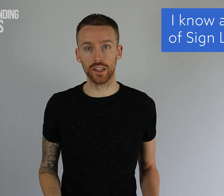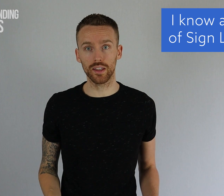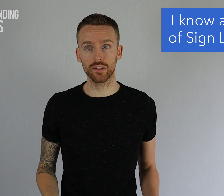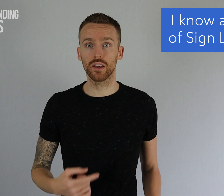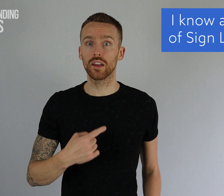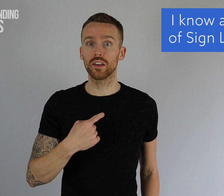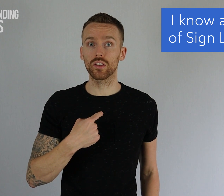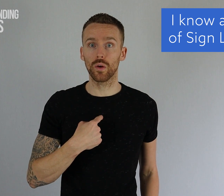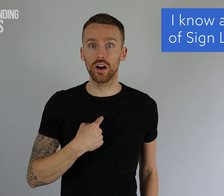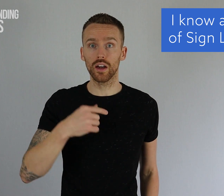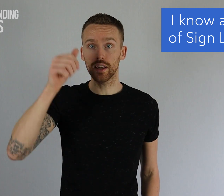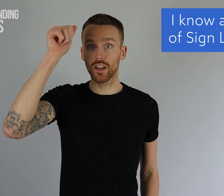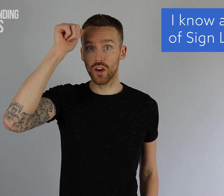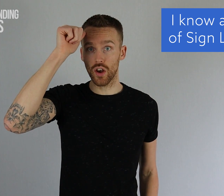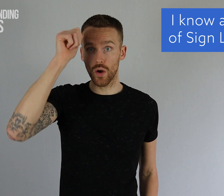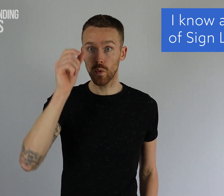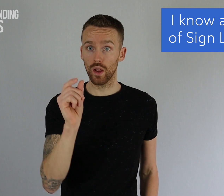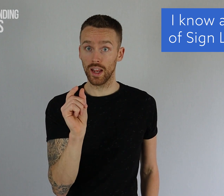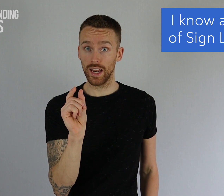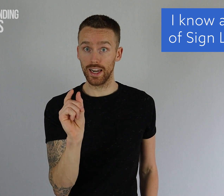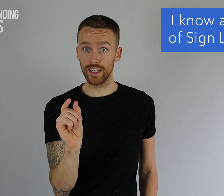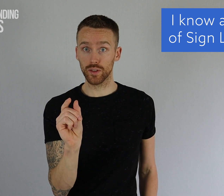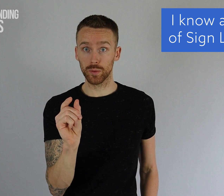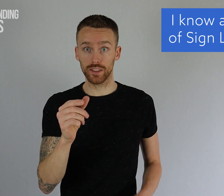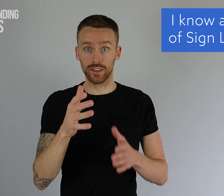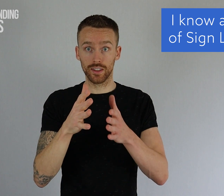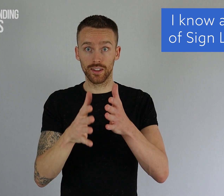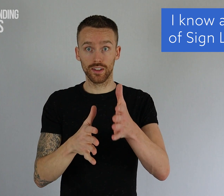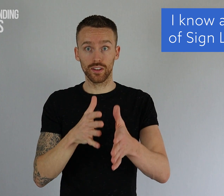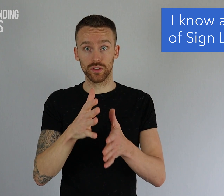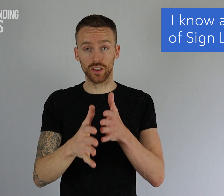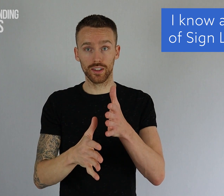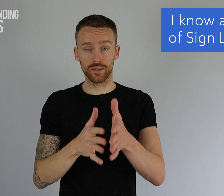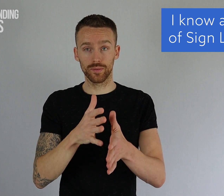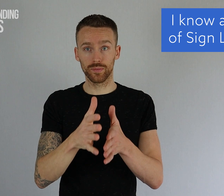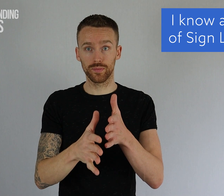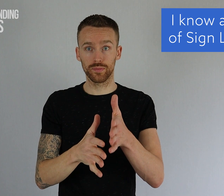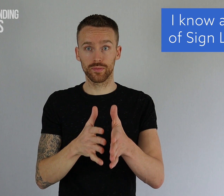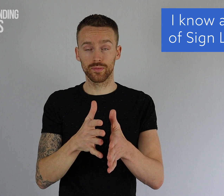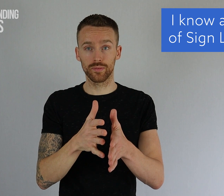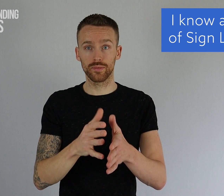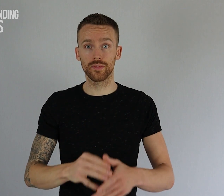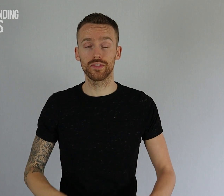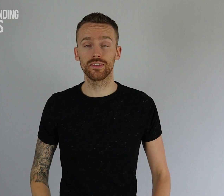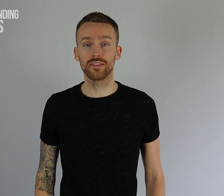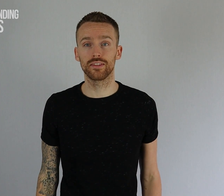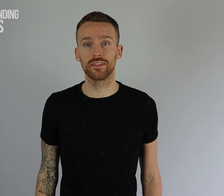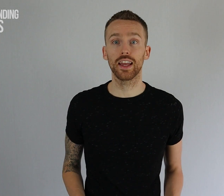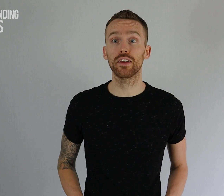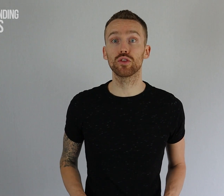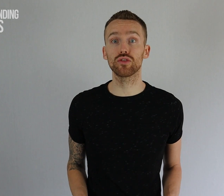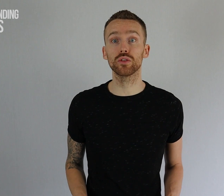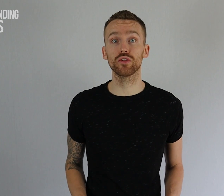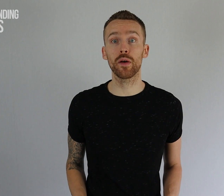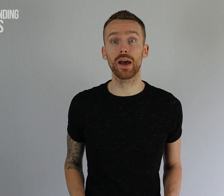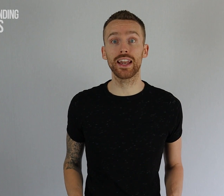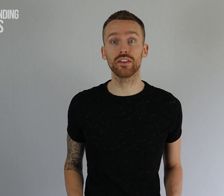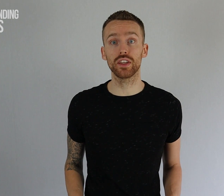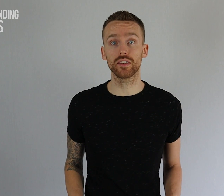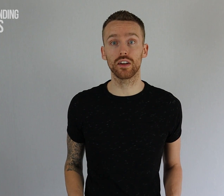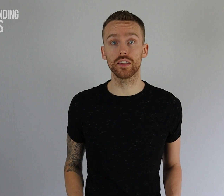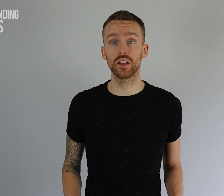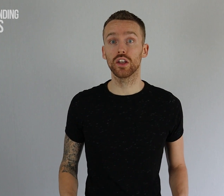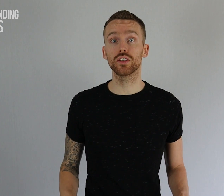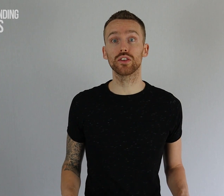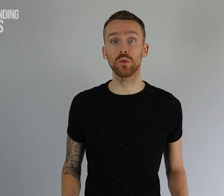say these. So I know a little bit of sign. If you struggle to remember any of these signs,